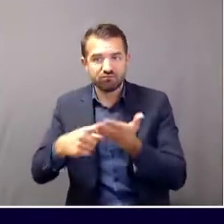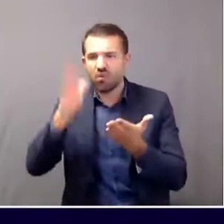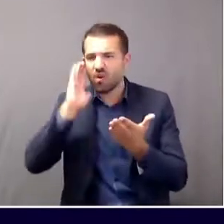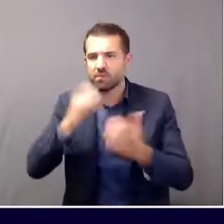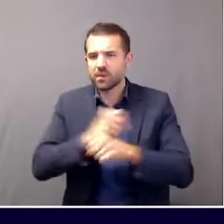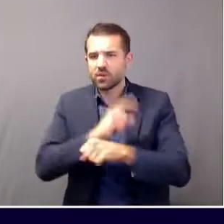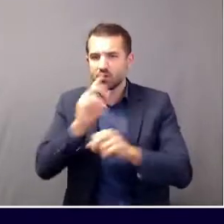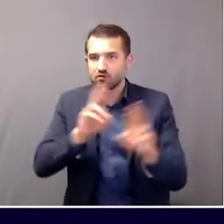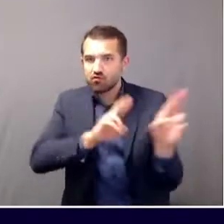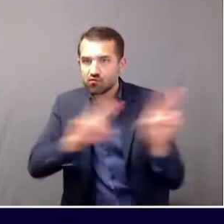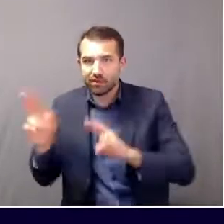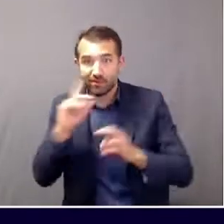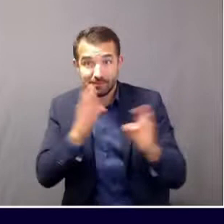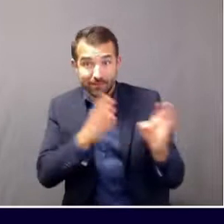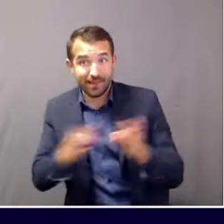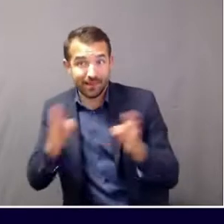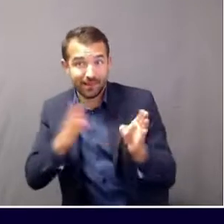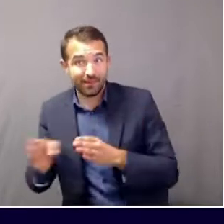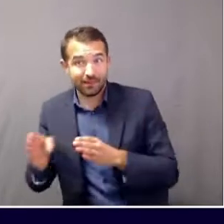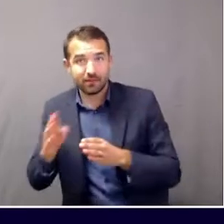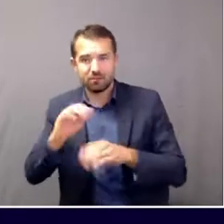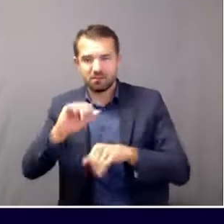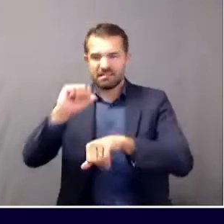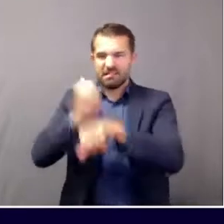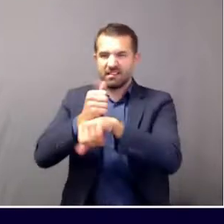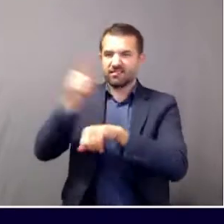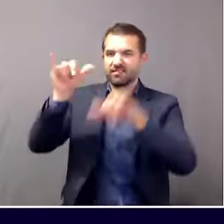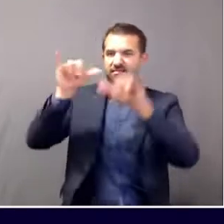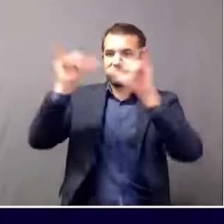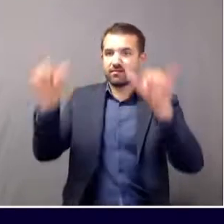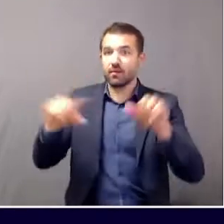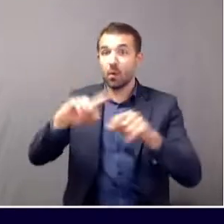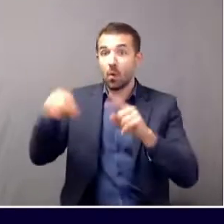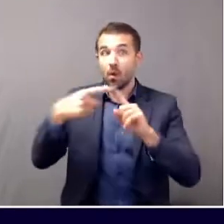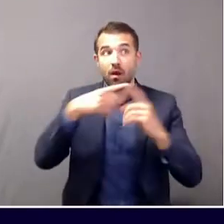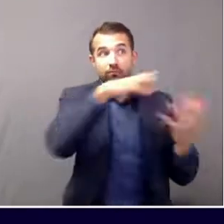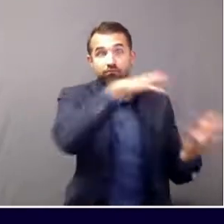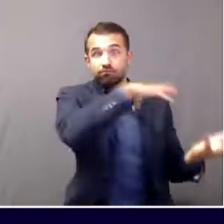vaccination framework for